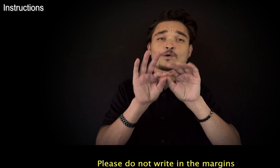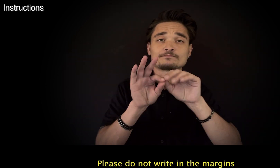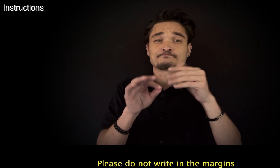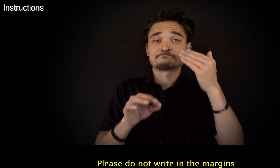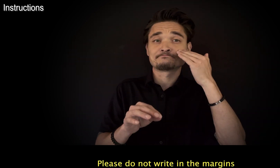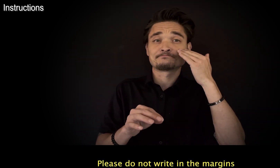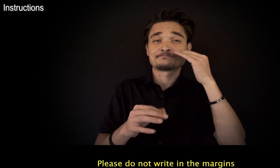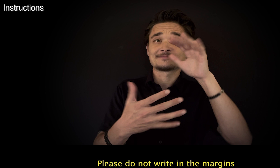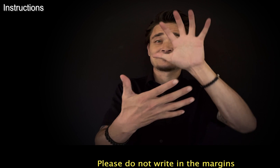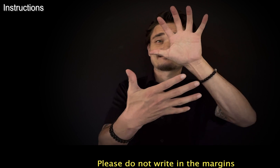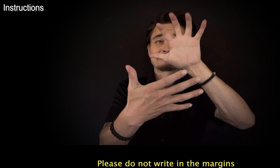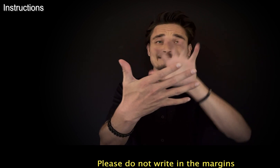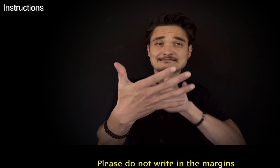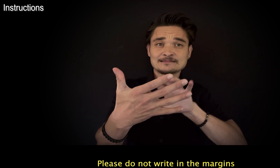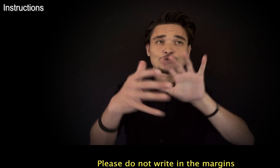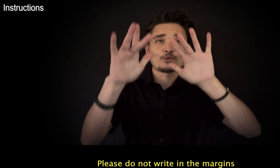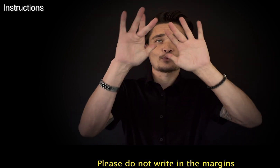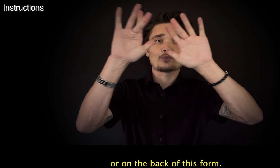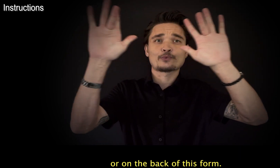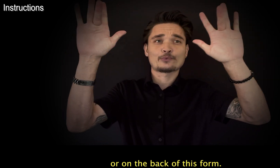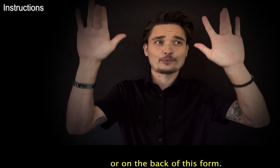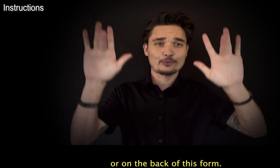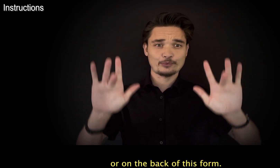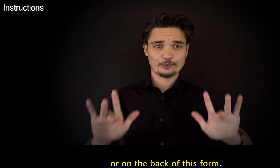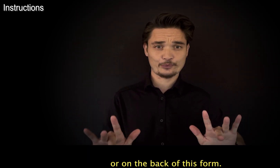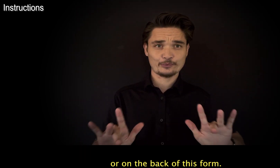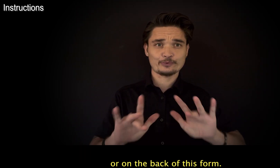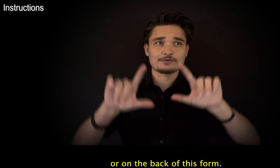Please do not write in the margins or on the back of this form.